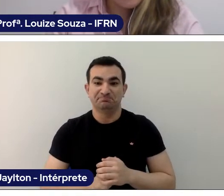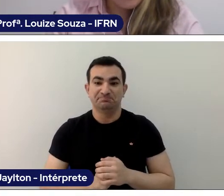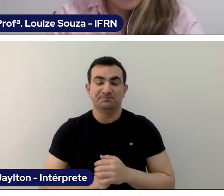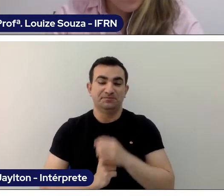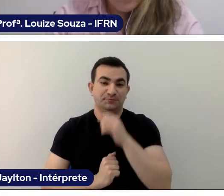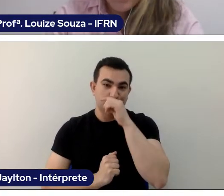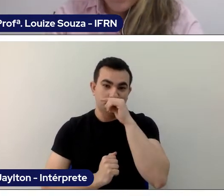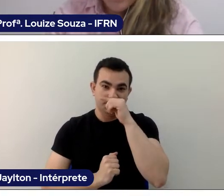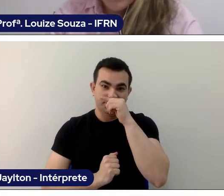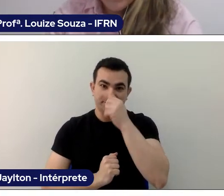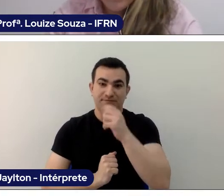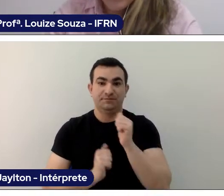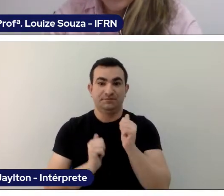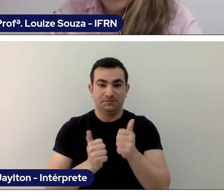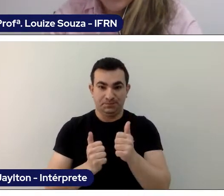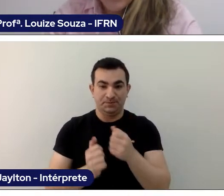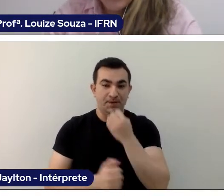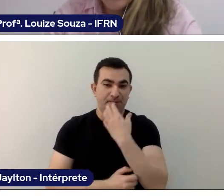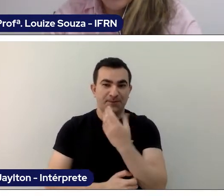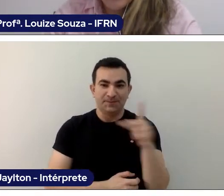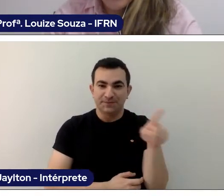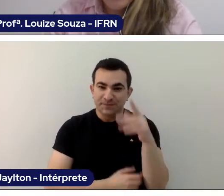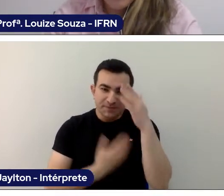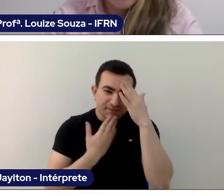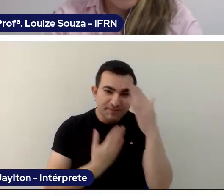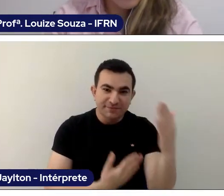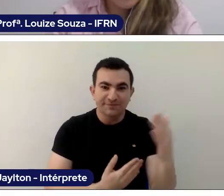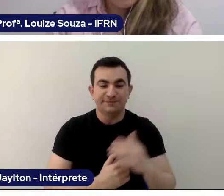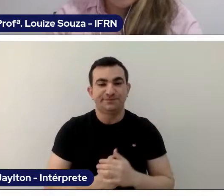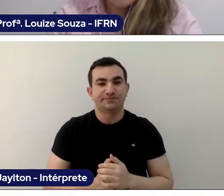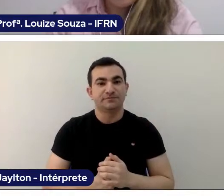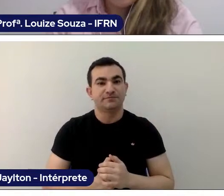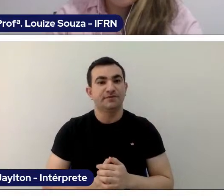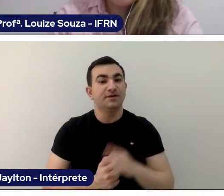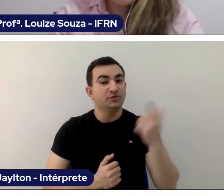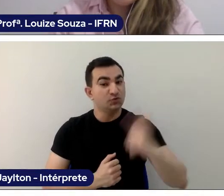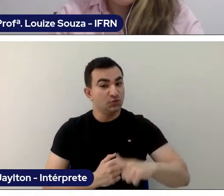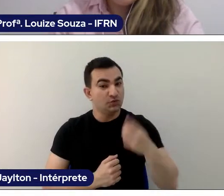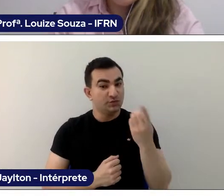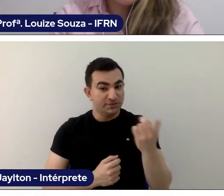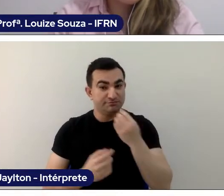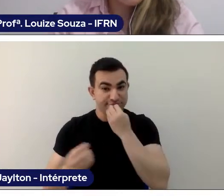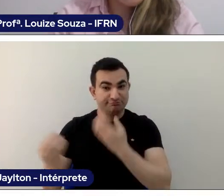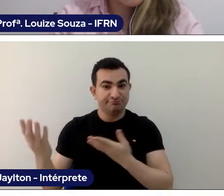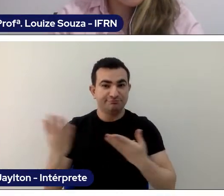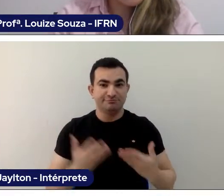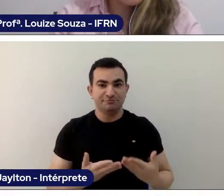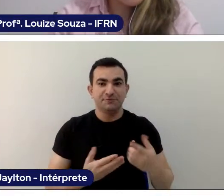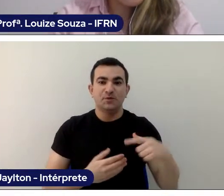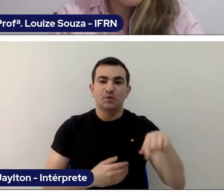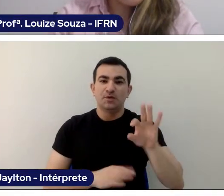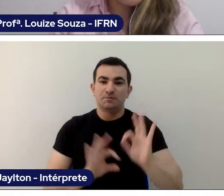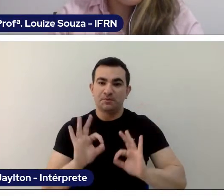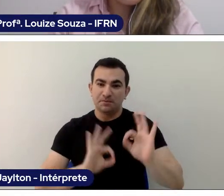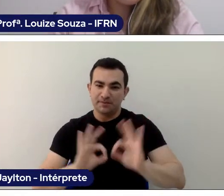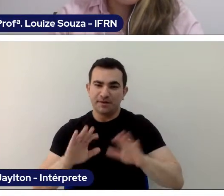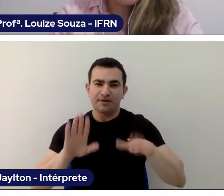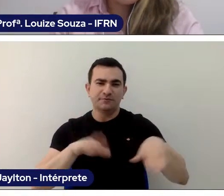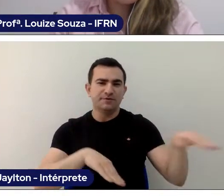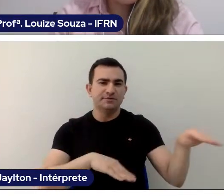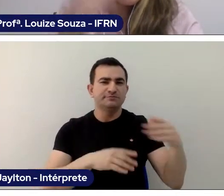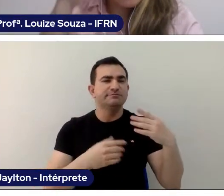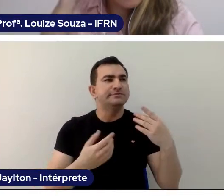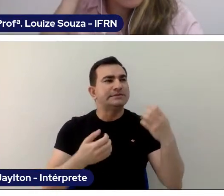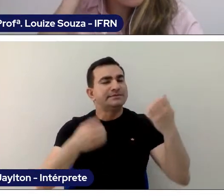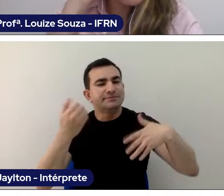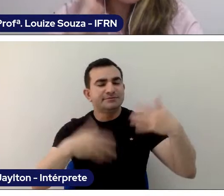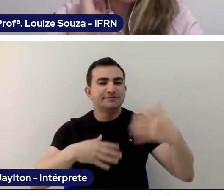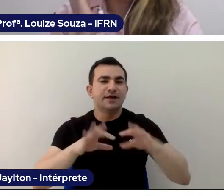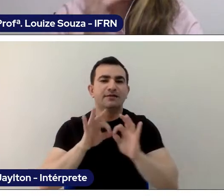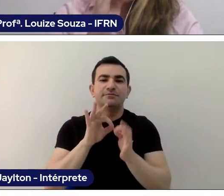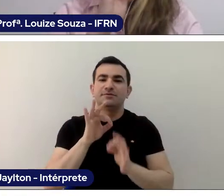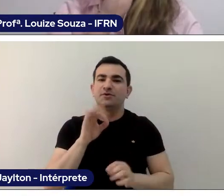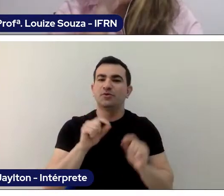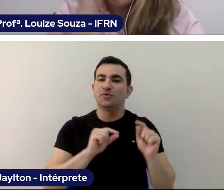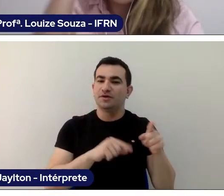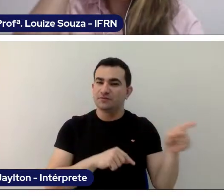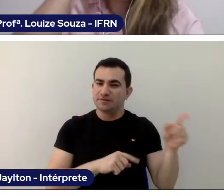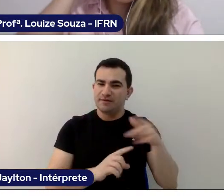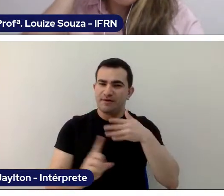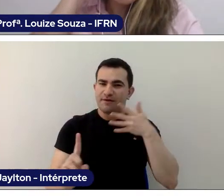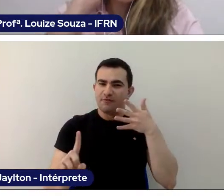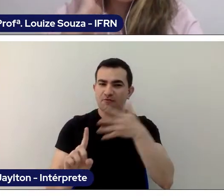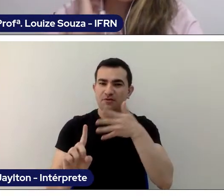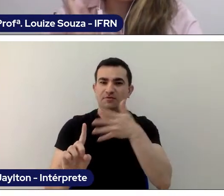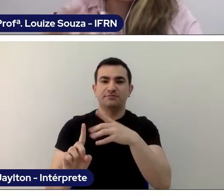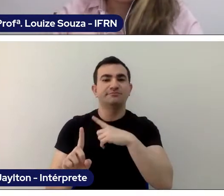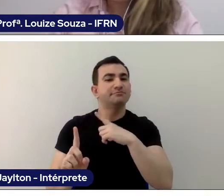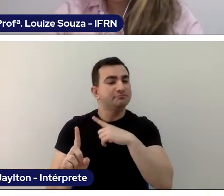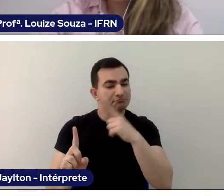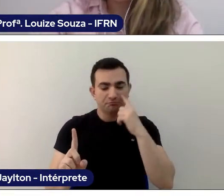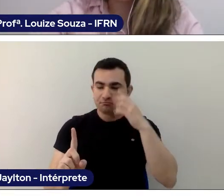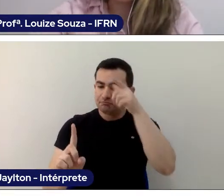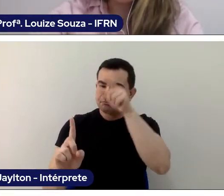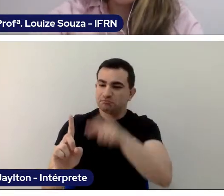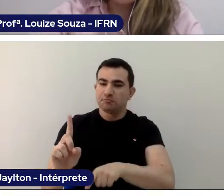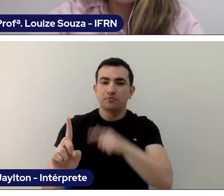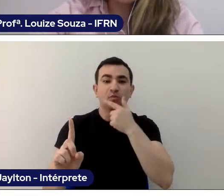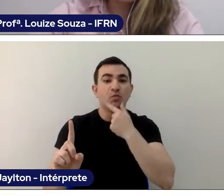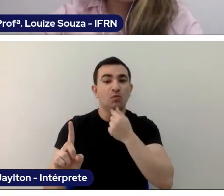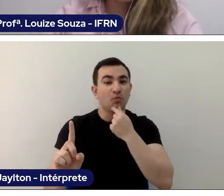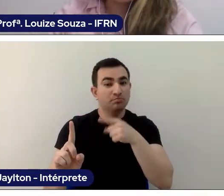Thank you, professor. Be welcome once more. We had prepared a moment to tell you how special it is that we get to talk with our bibliographic references.